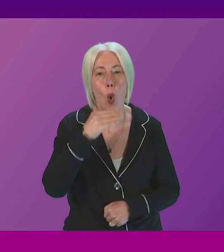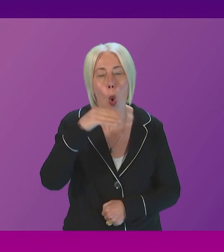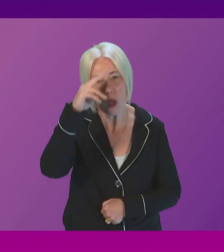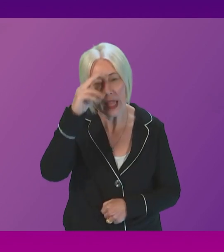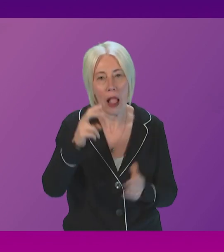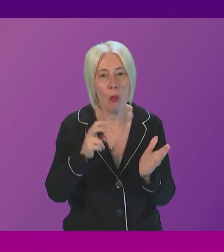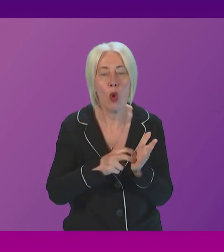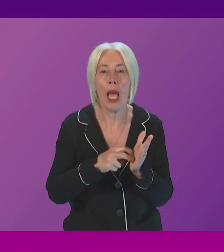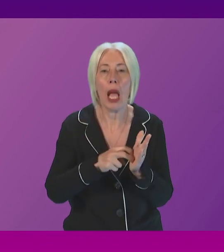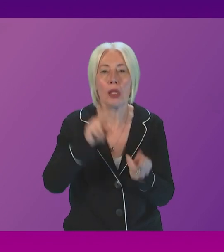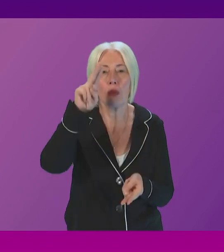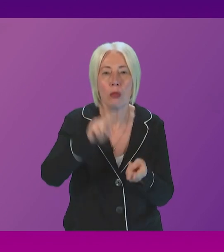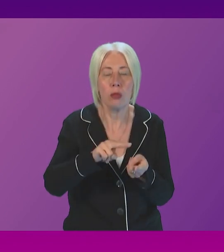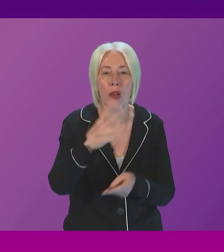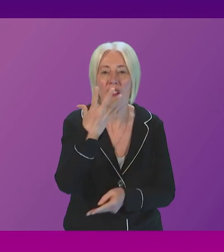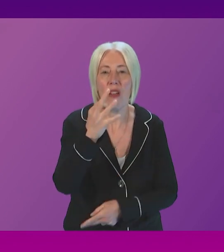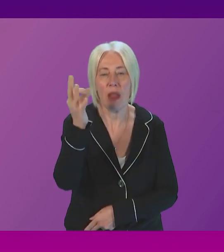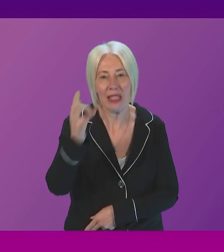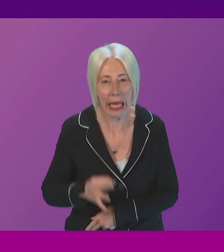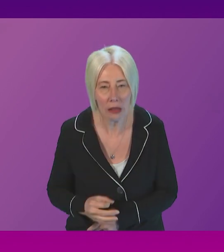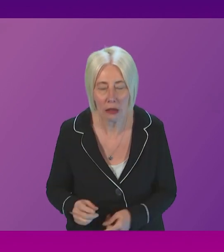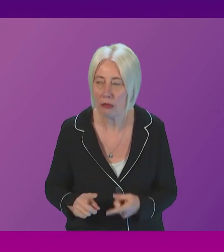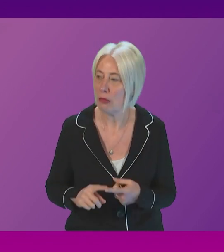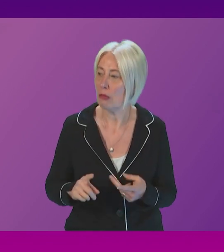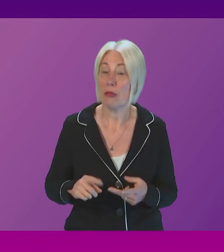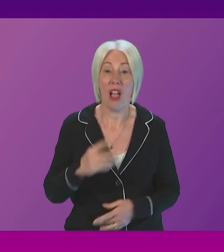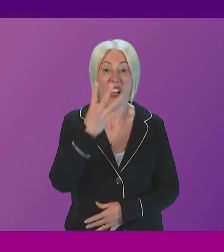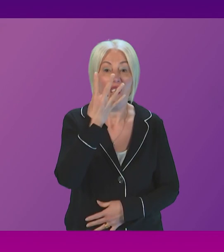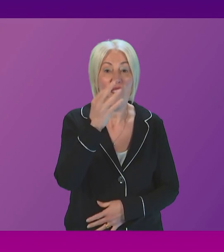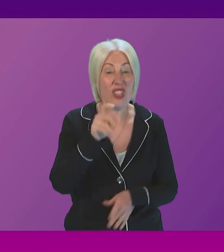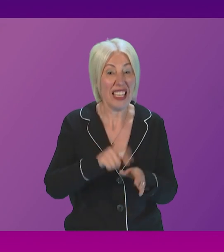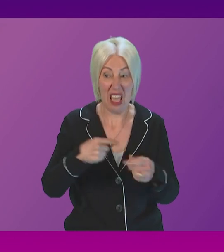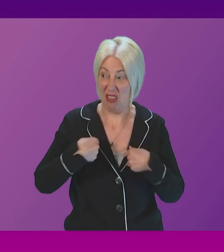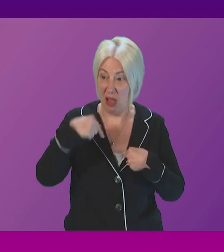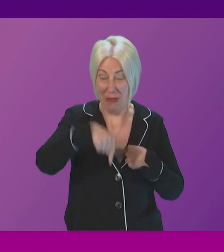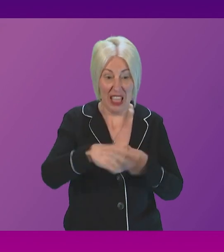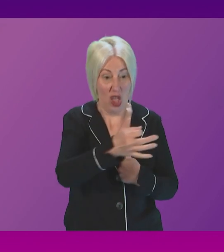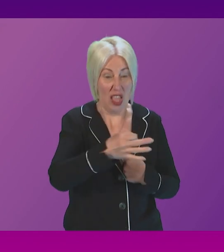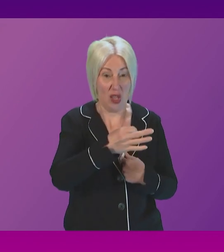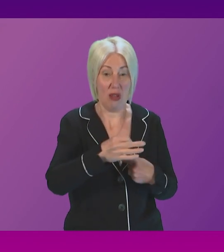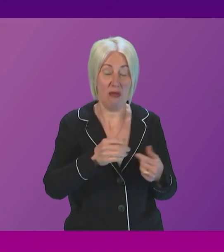are down more than 50 per cent. In 40 years of living on Lewis, there is no